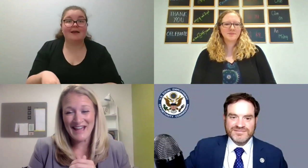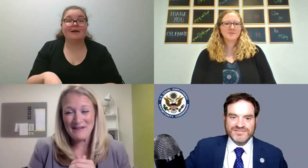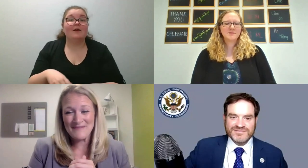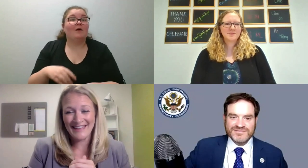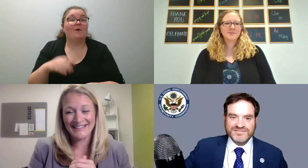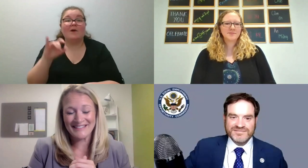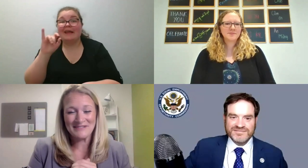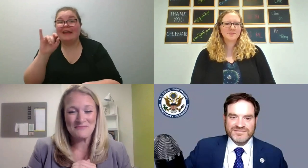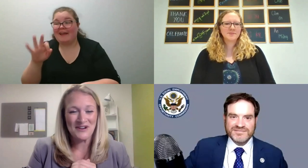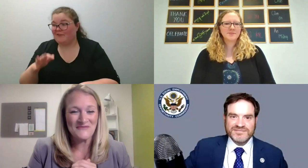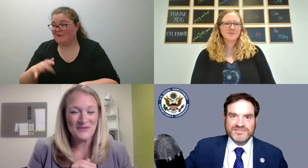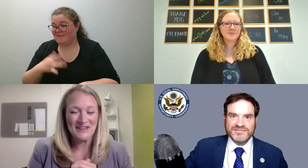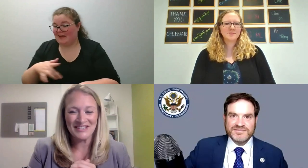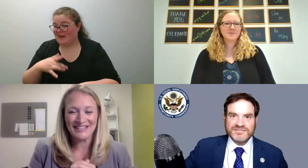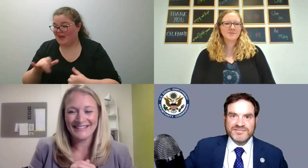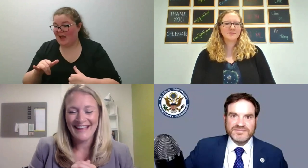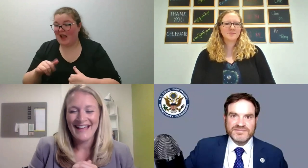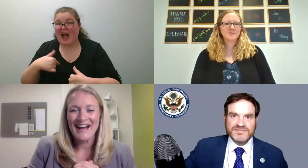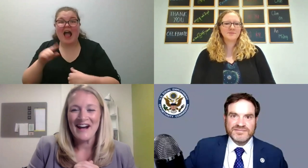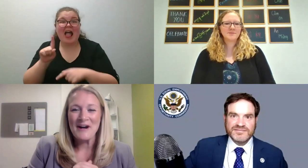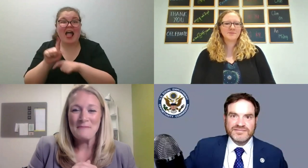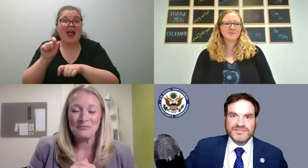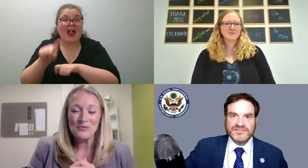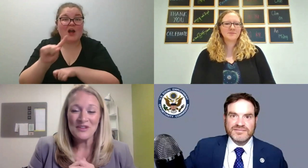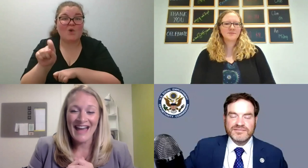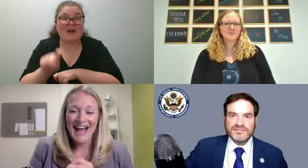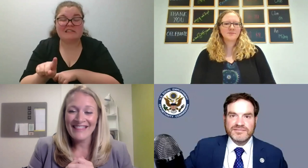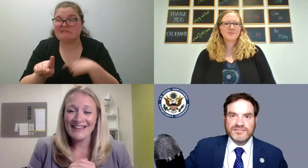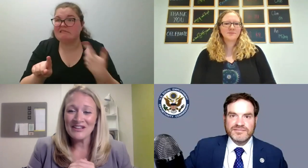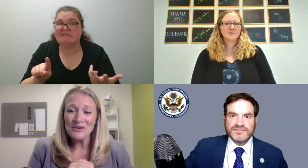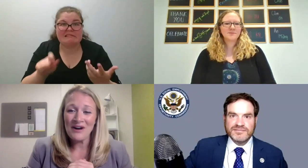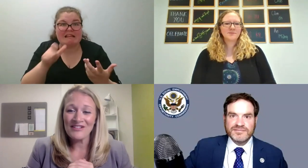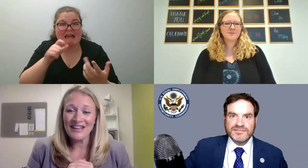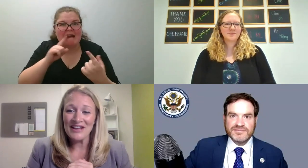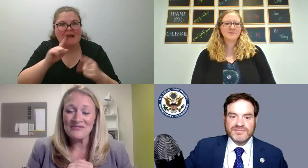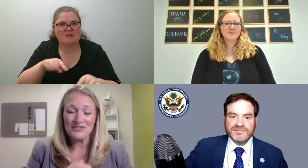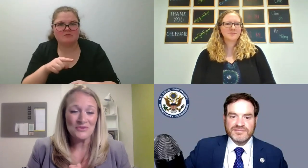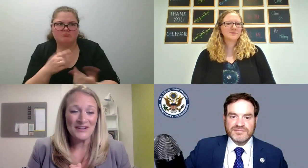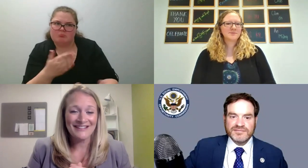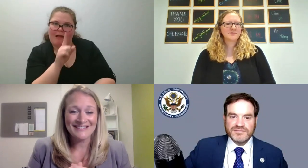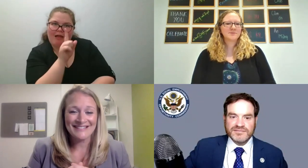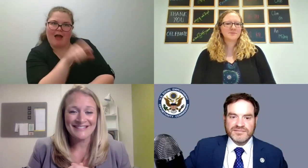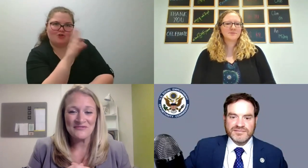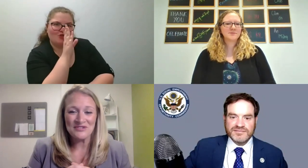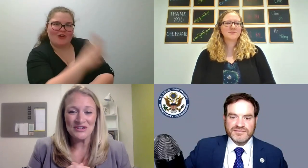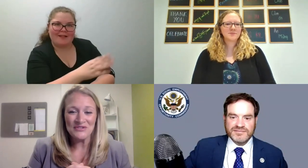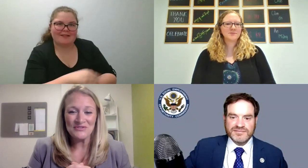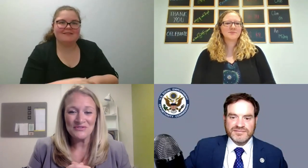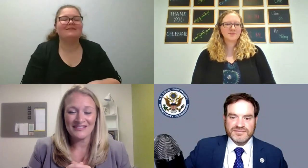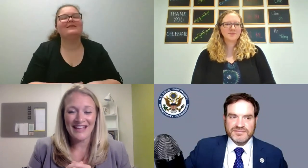to them and get some more information. With that, thank you all again for joining us this afternoon.